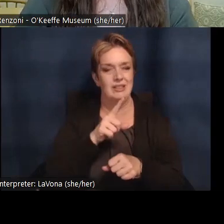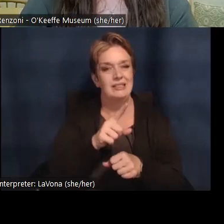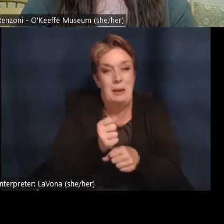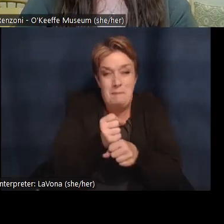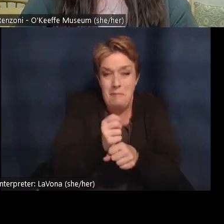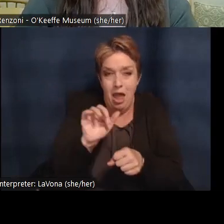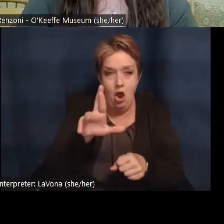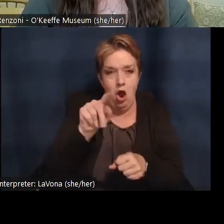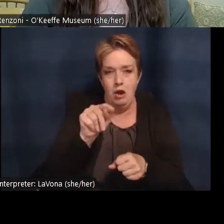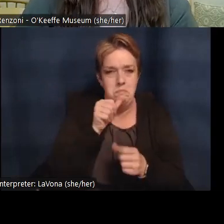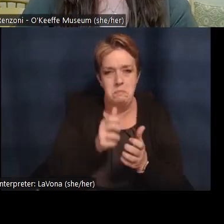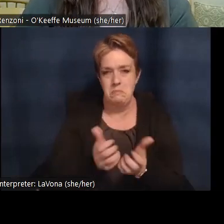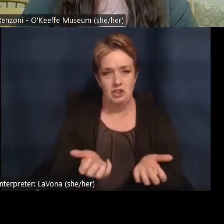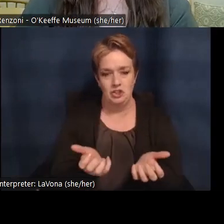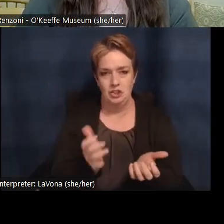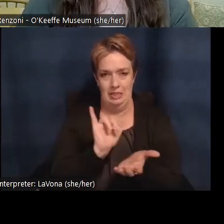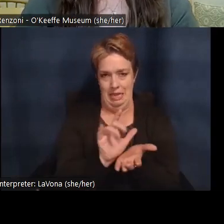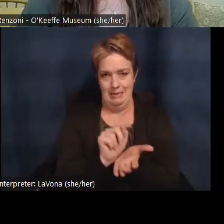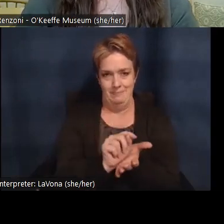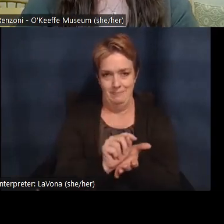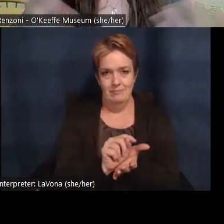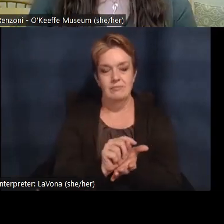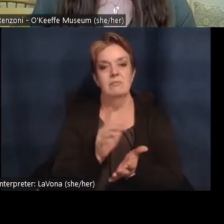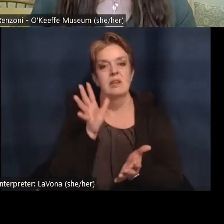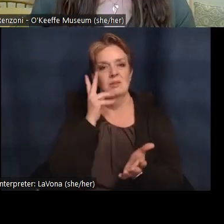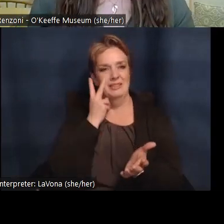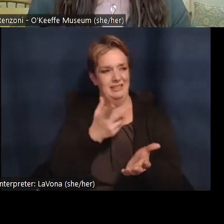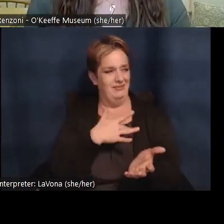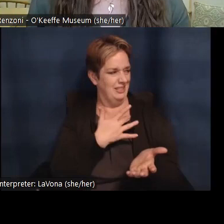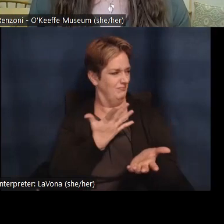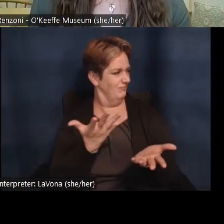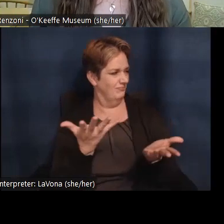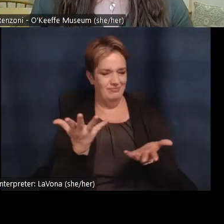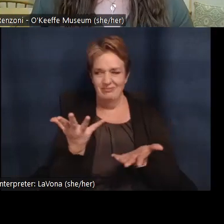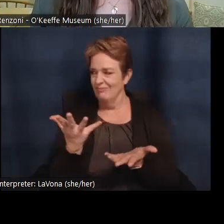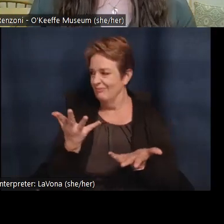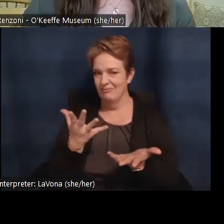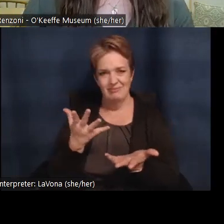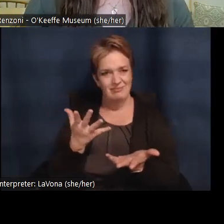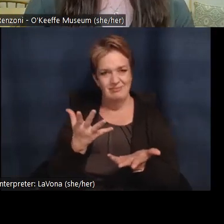So you're going to see a place that is not reflective of the studio at the height of her career.